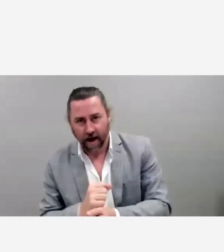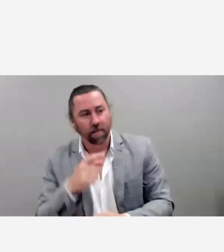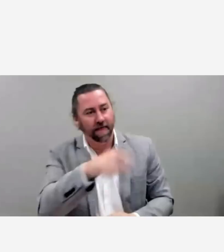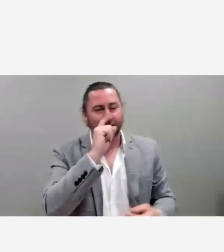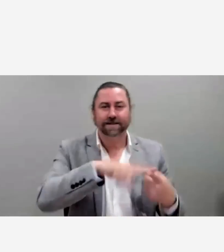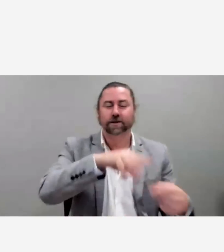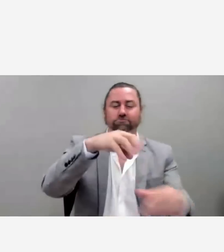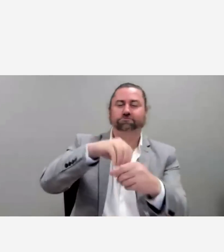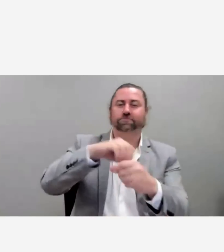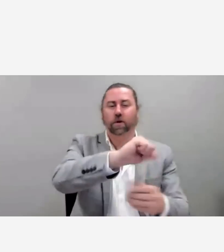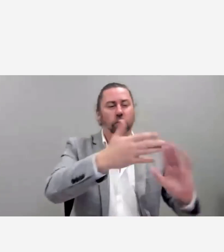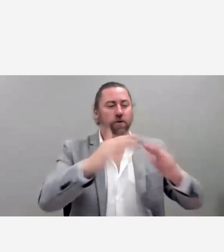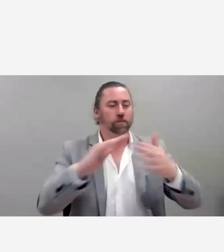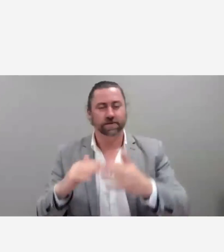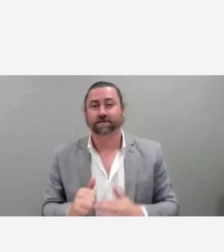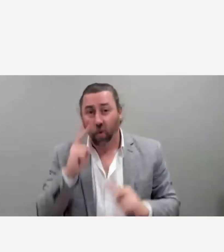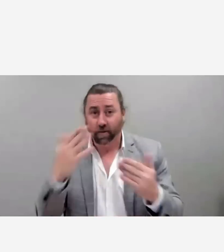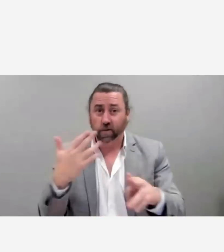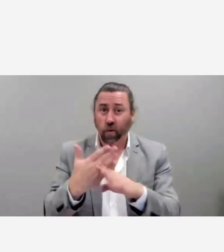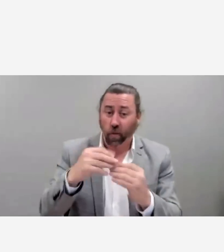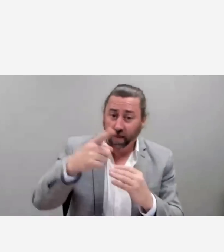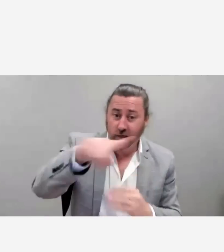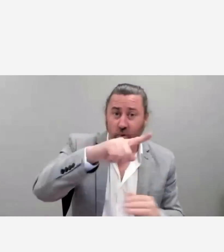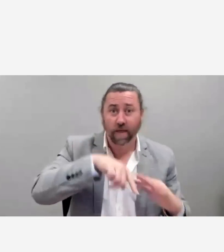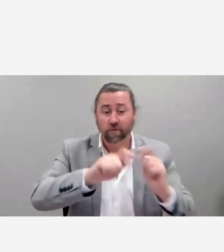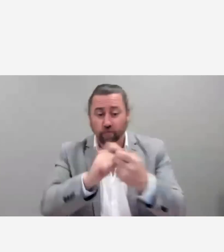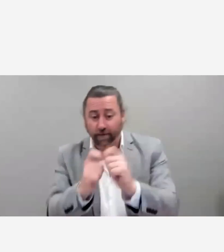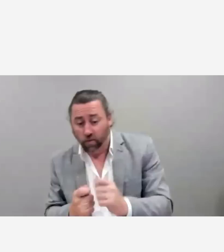I look forward to working with you on the reforms and talking to you again soon. Thank you.